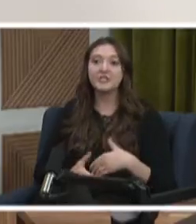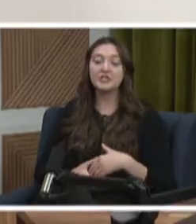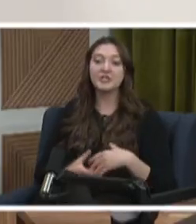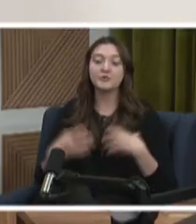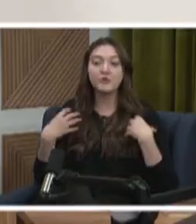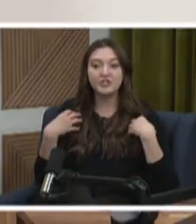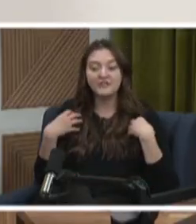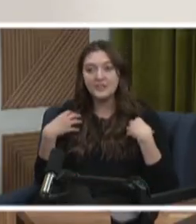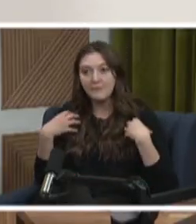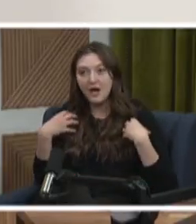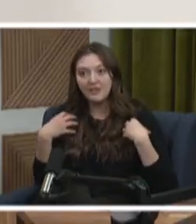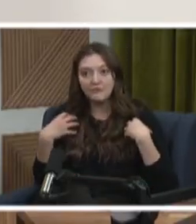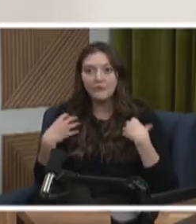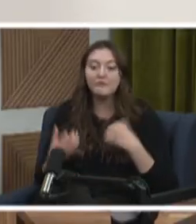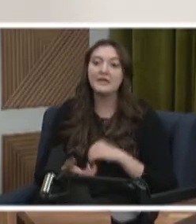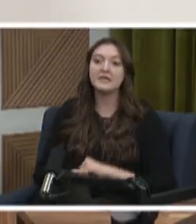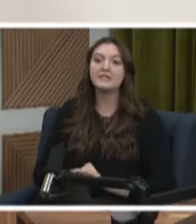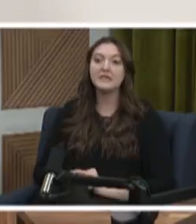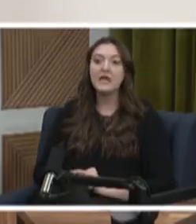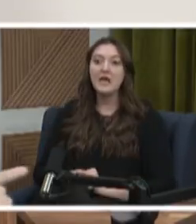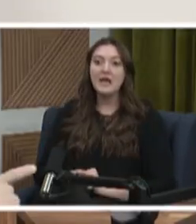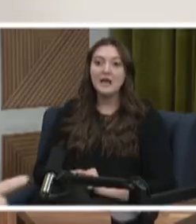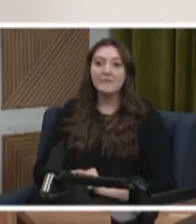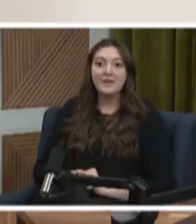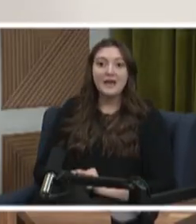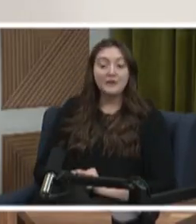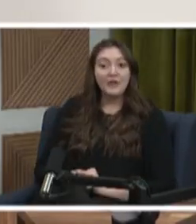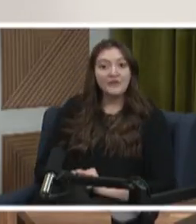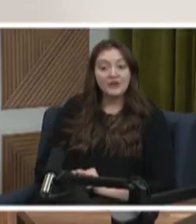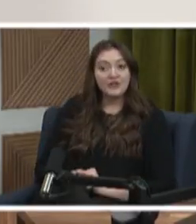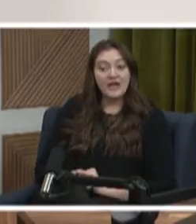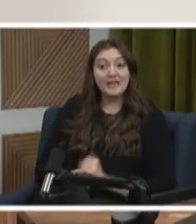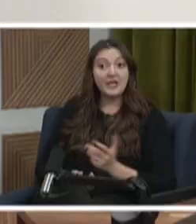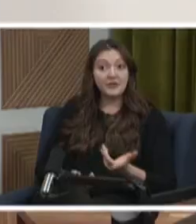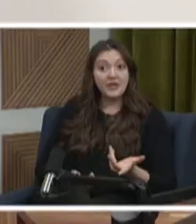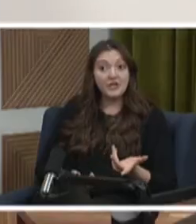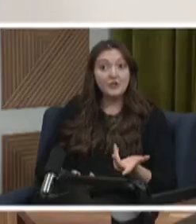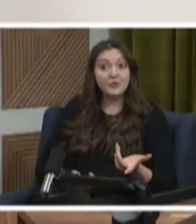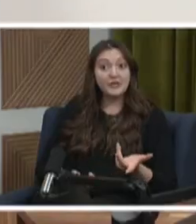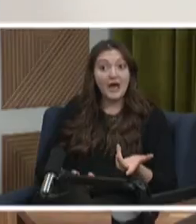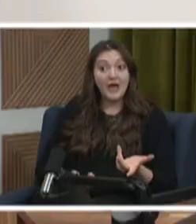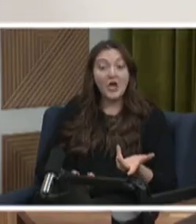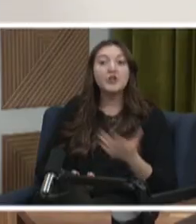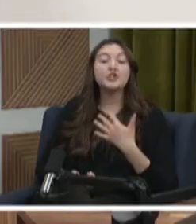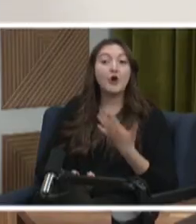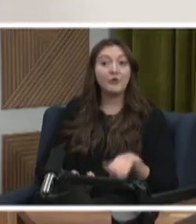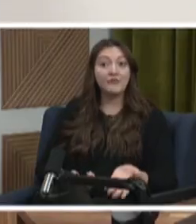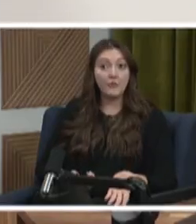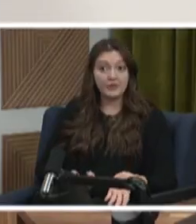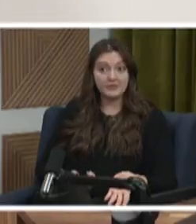There's role shifting and body movement. Whenever you're hearing, you rely on the tone of voice.